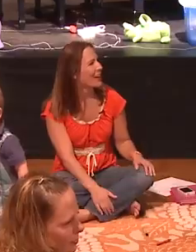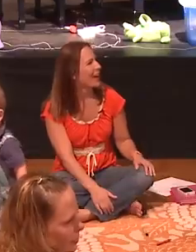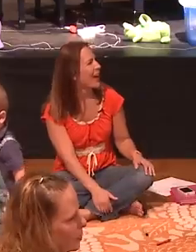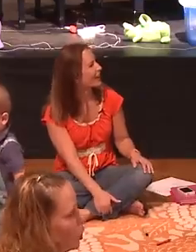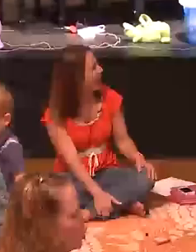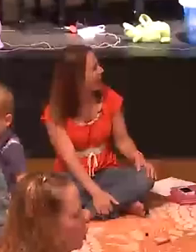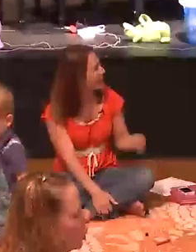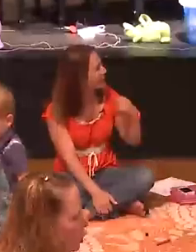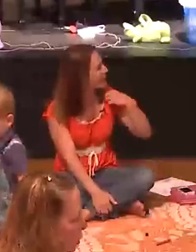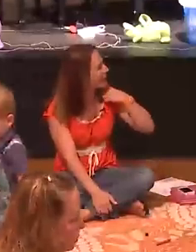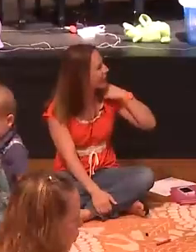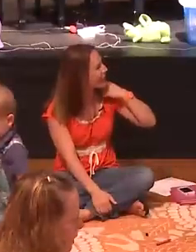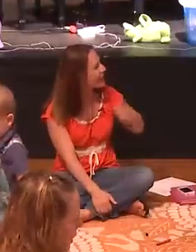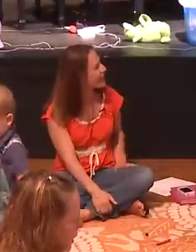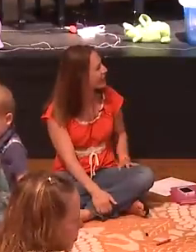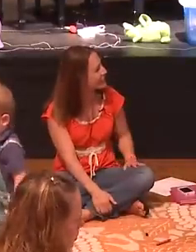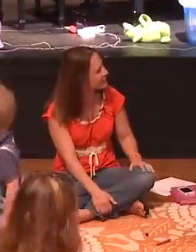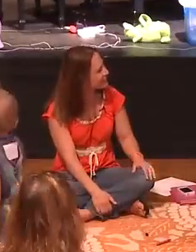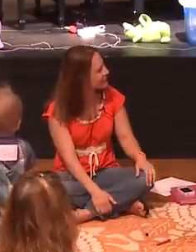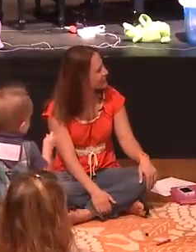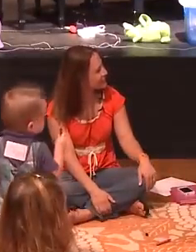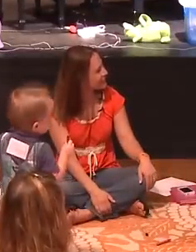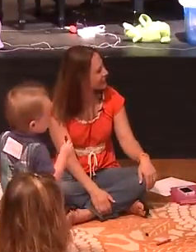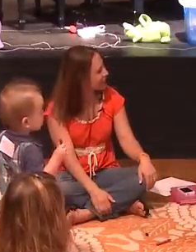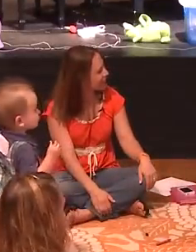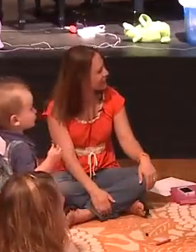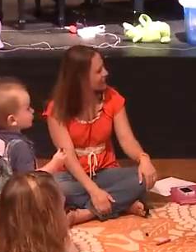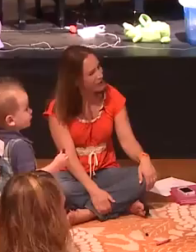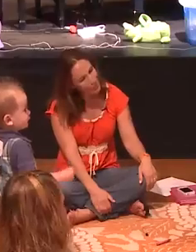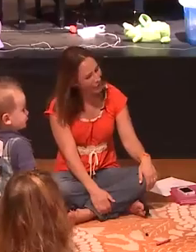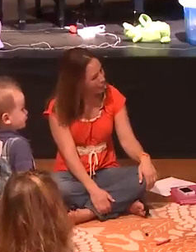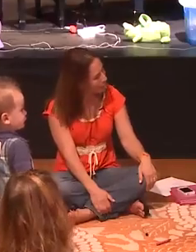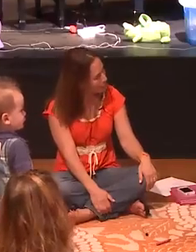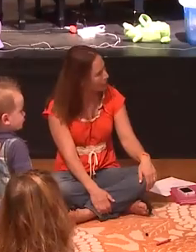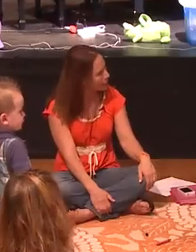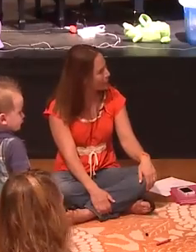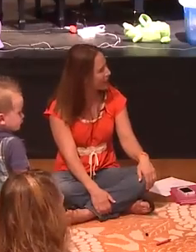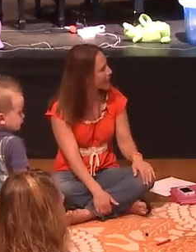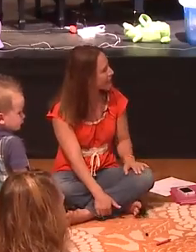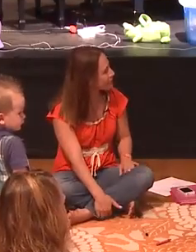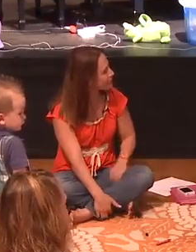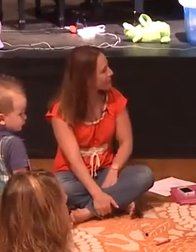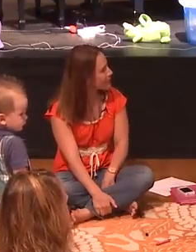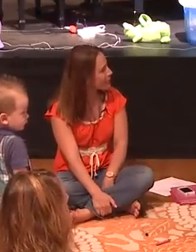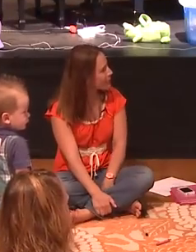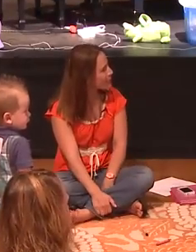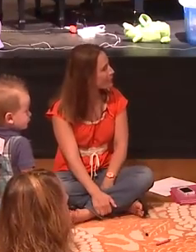Alright. Hi you guys. How are you? Good. How are you? Good, so tell everybody about you a little bit.